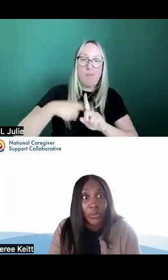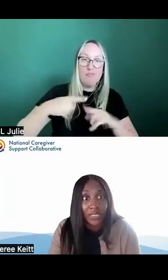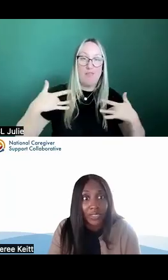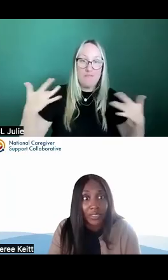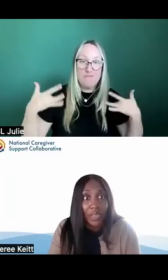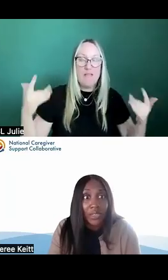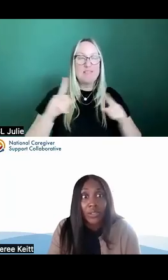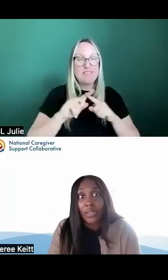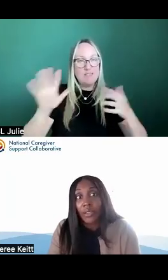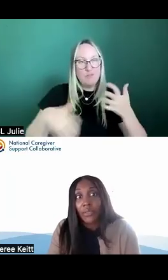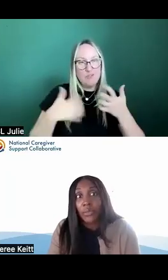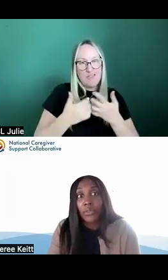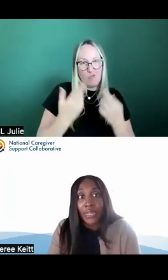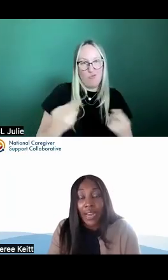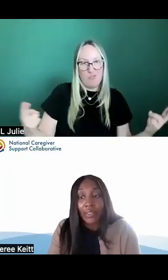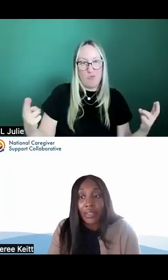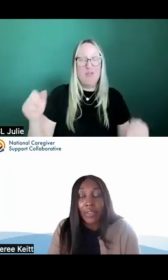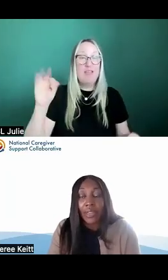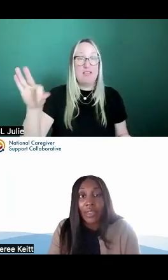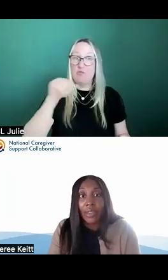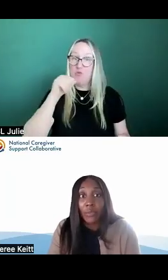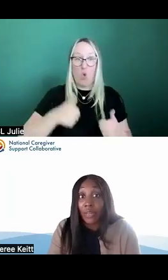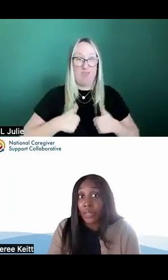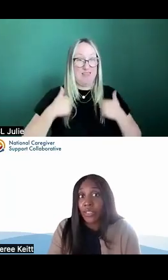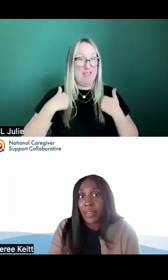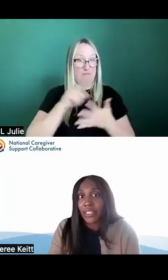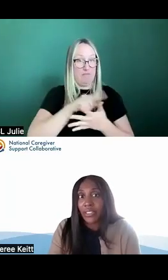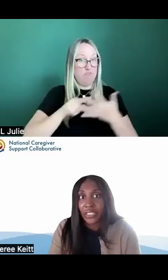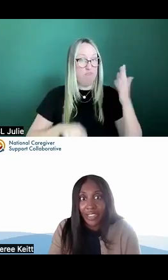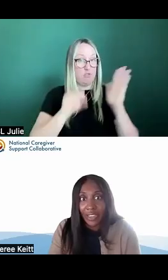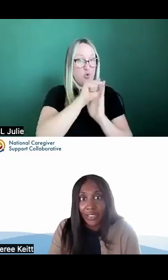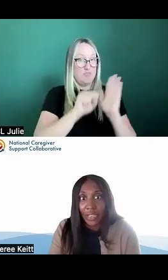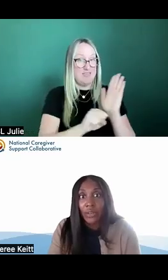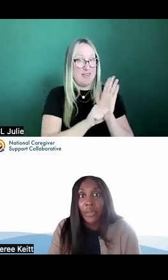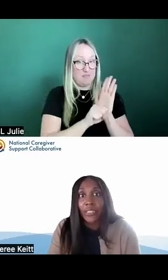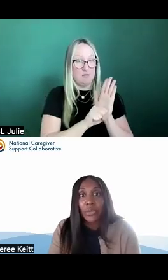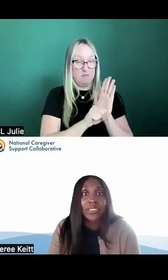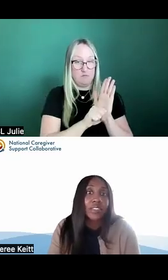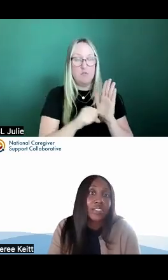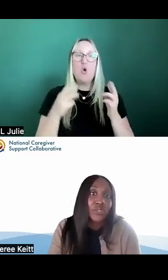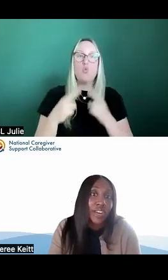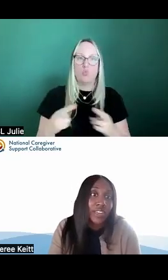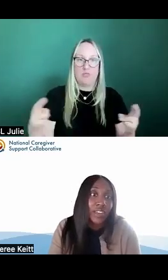resources. So even if you do not live in one of those particular states, resources like training